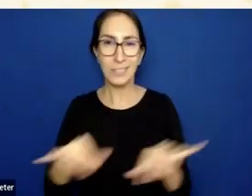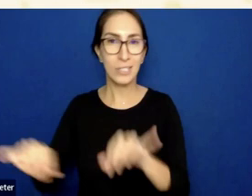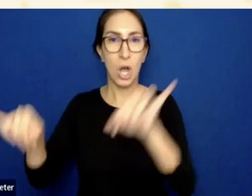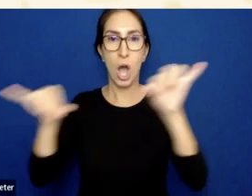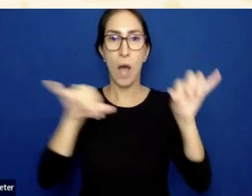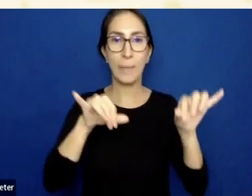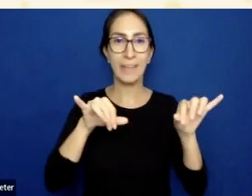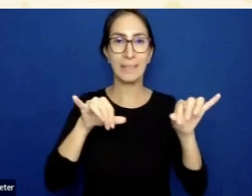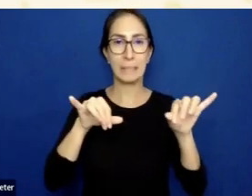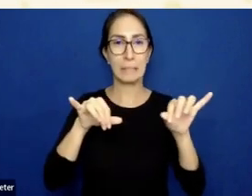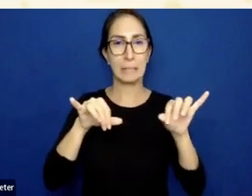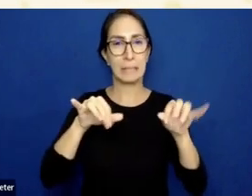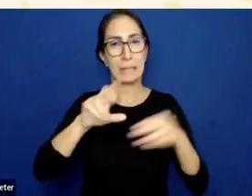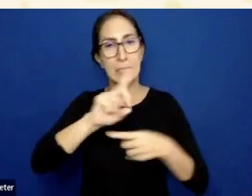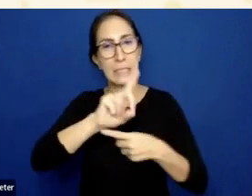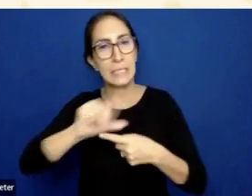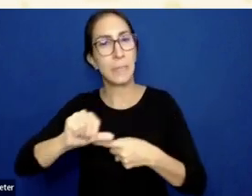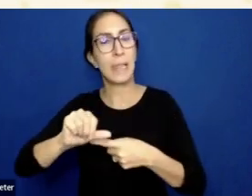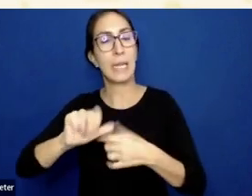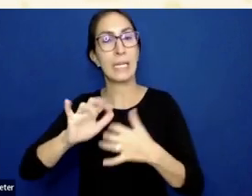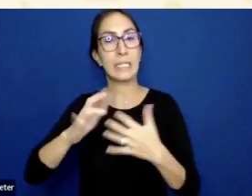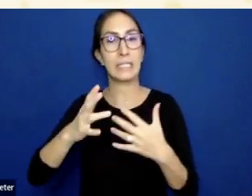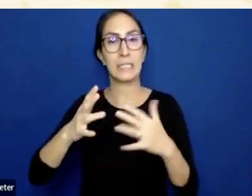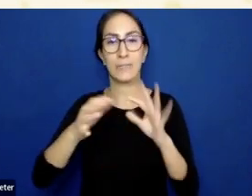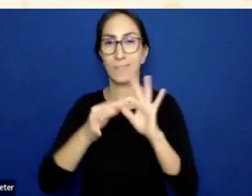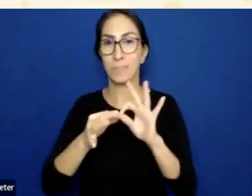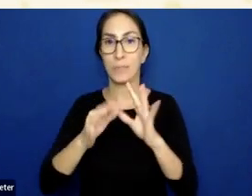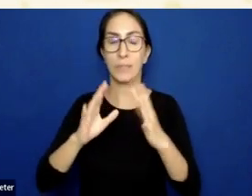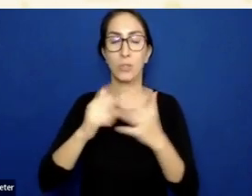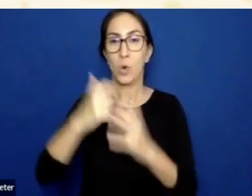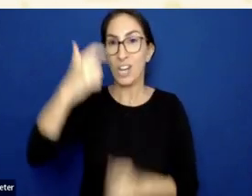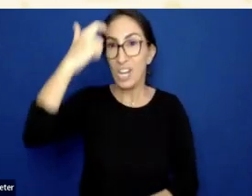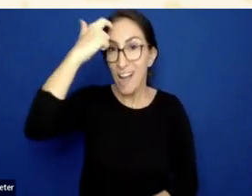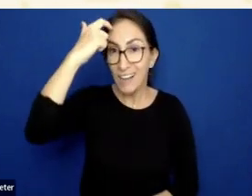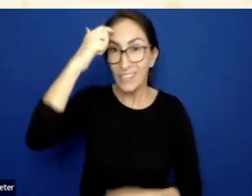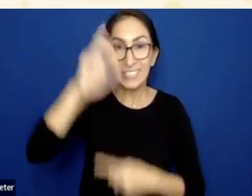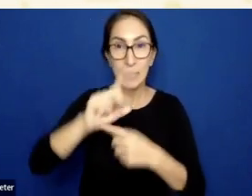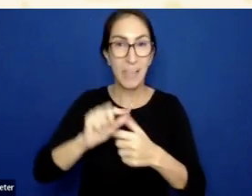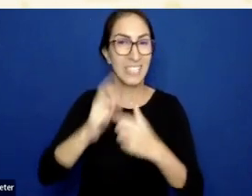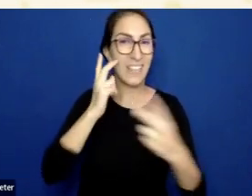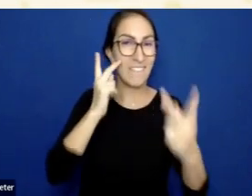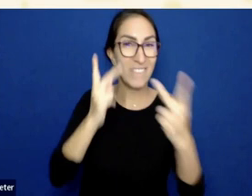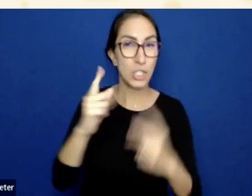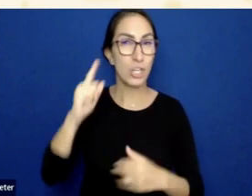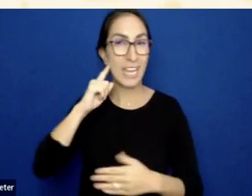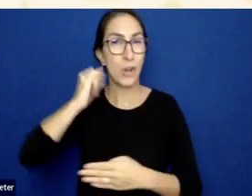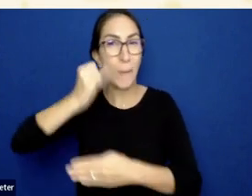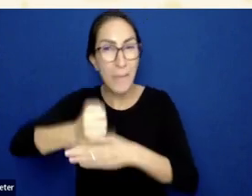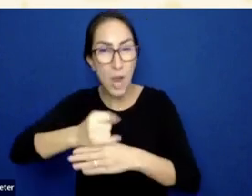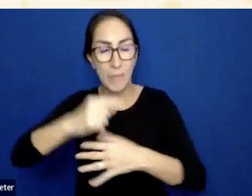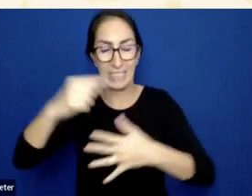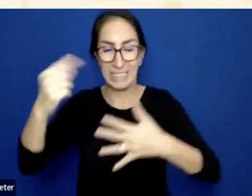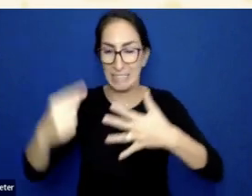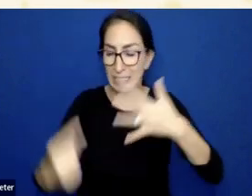So for example, vision, cognitive disabilities, hearing impairments, reduces mobility.